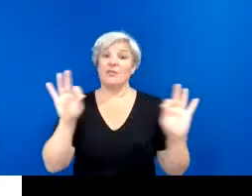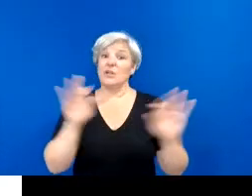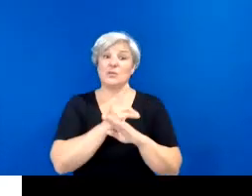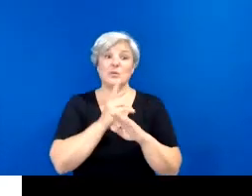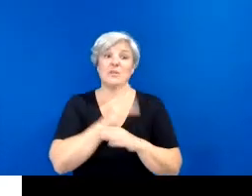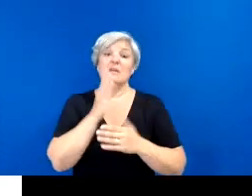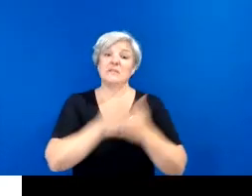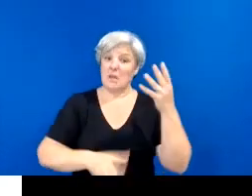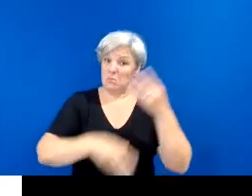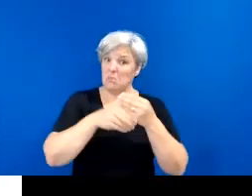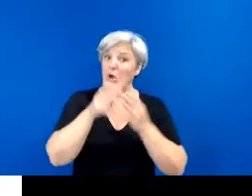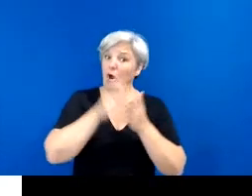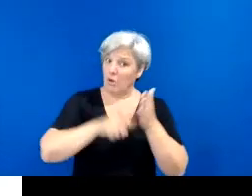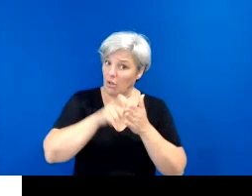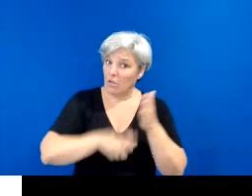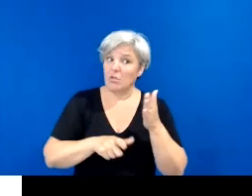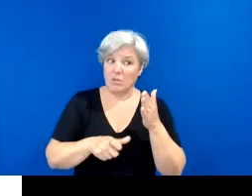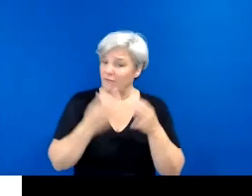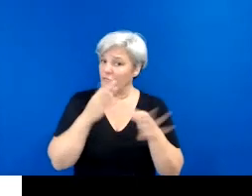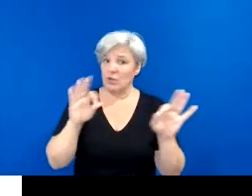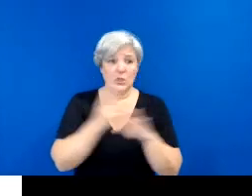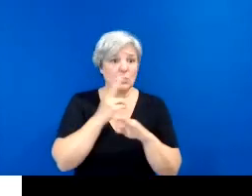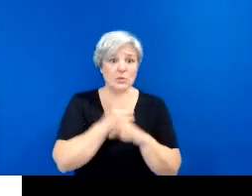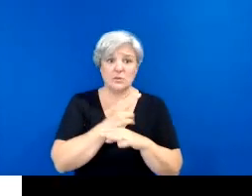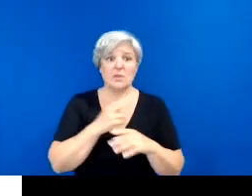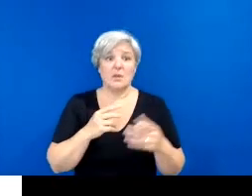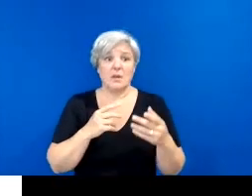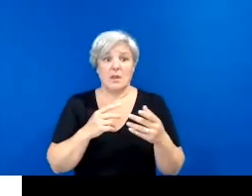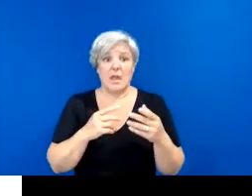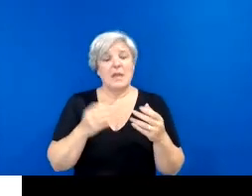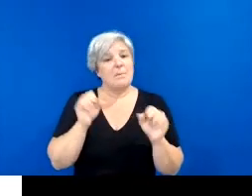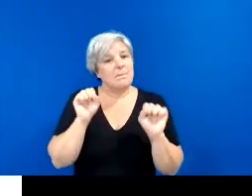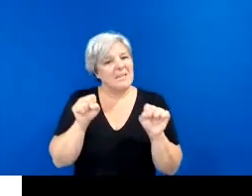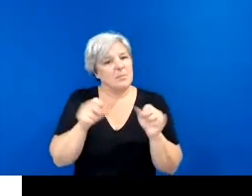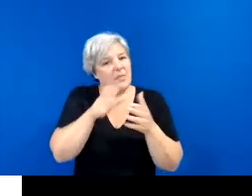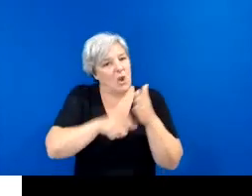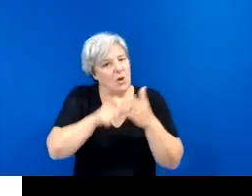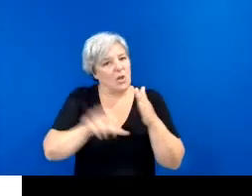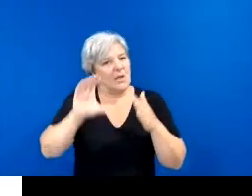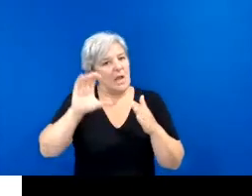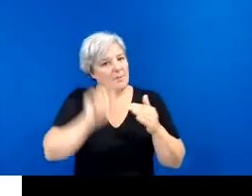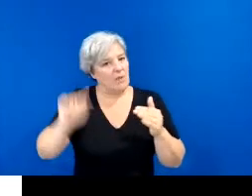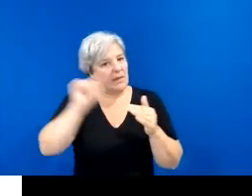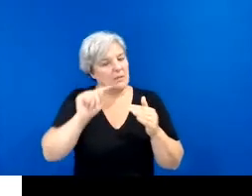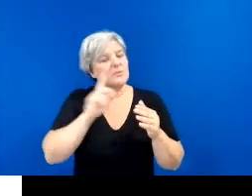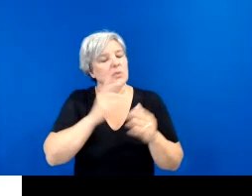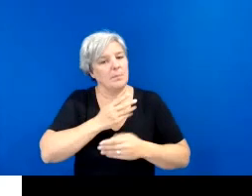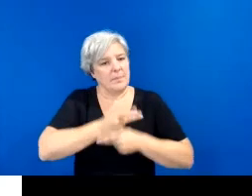like articles and things that may not that may be copyrighted. So look out for those. But the lesson plans and discussions are free.